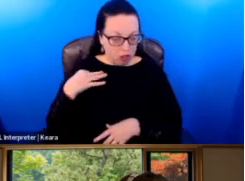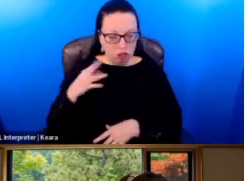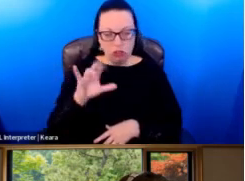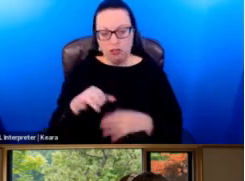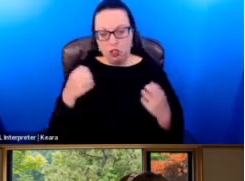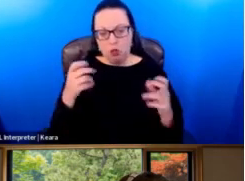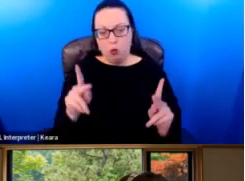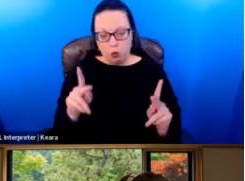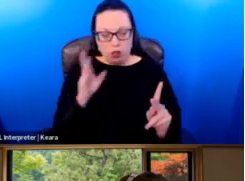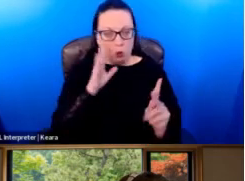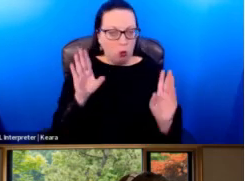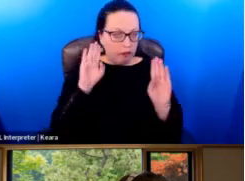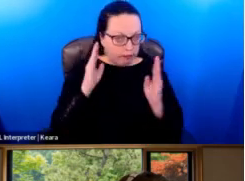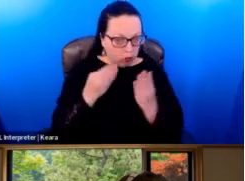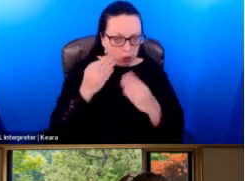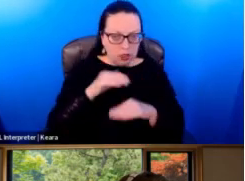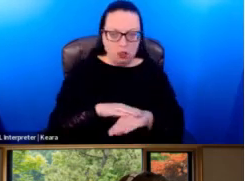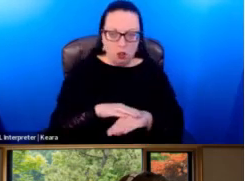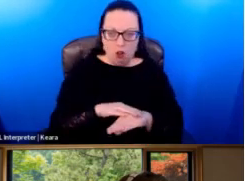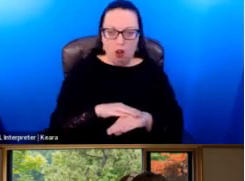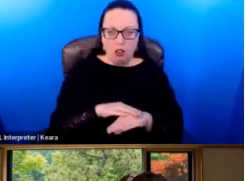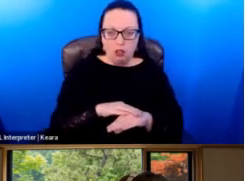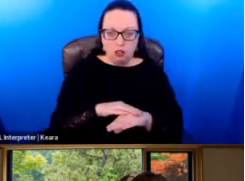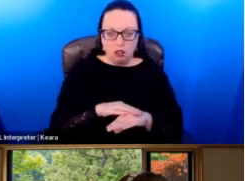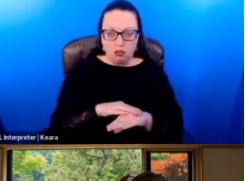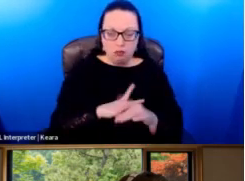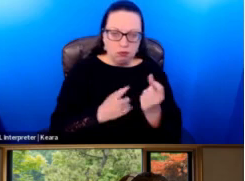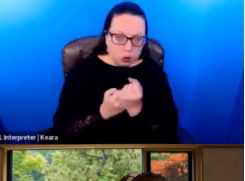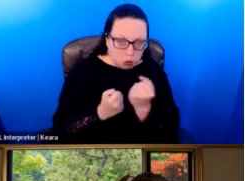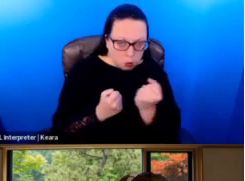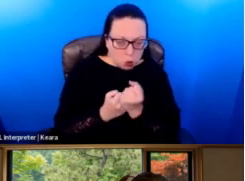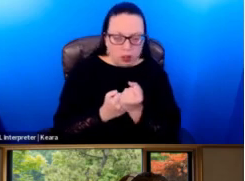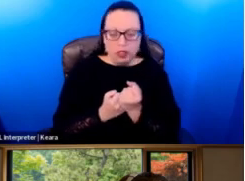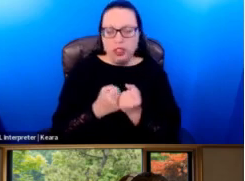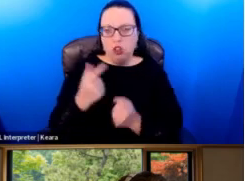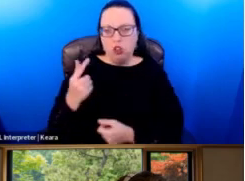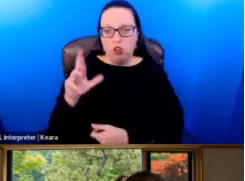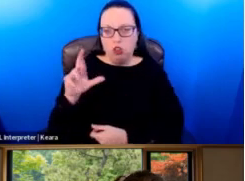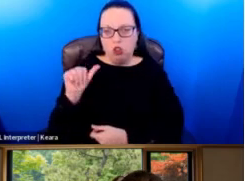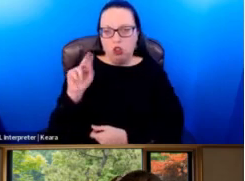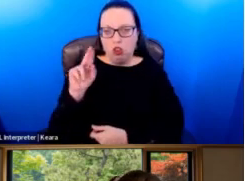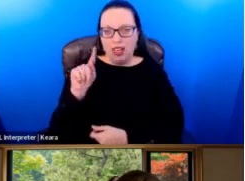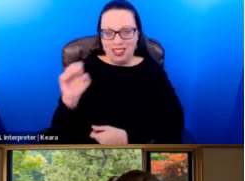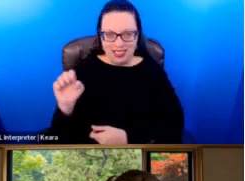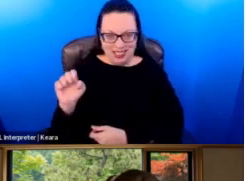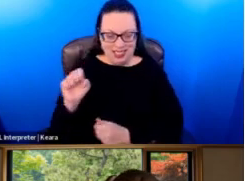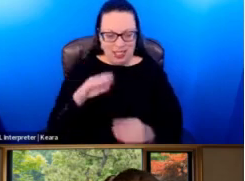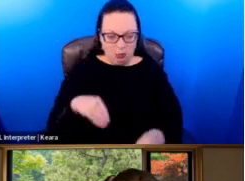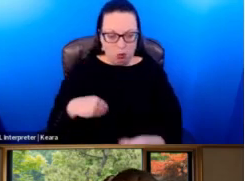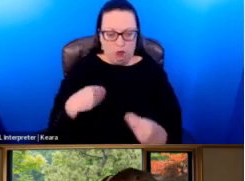be focused on holding half of grantees, meeting them where they are, and providing them with the resources that they